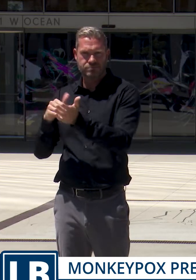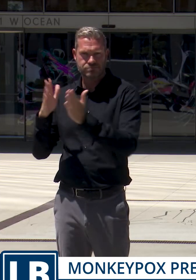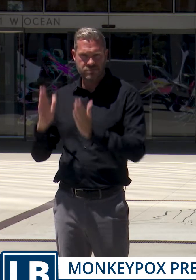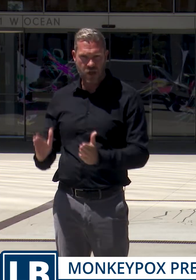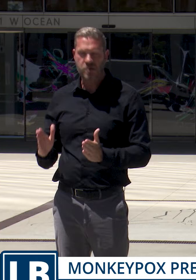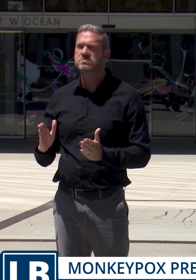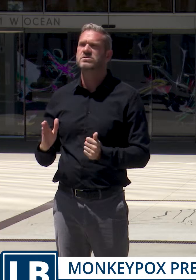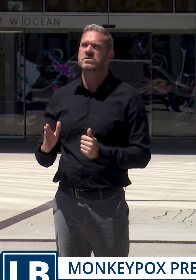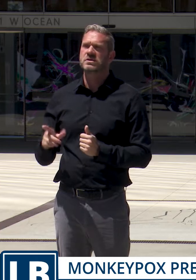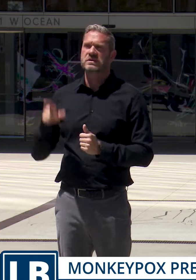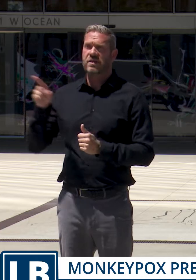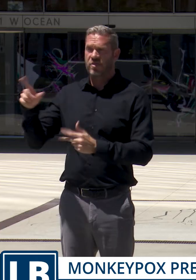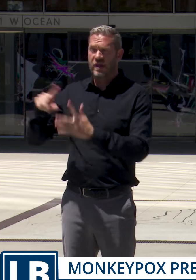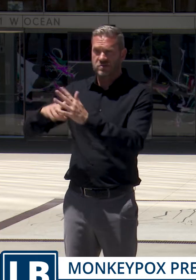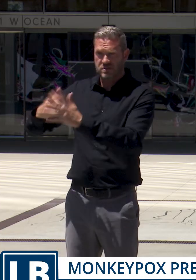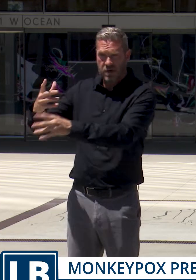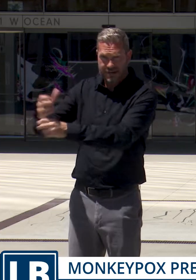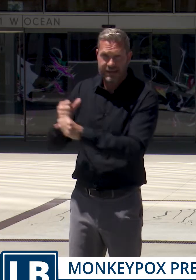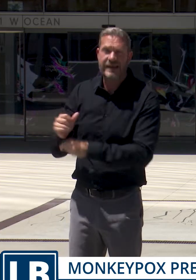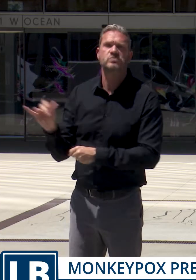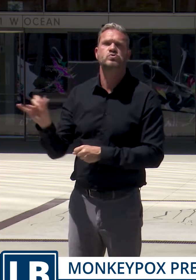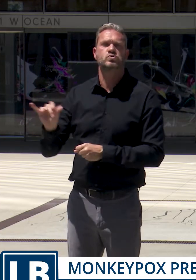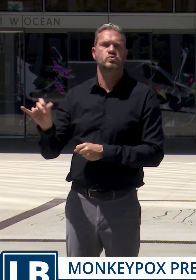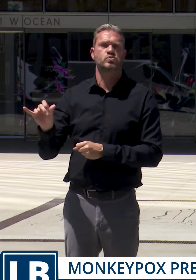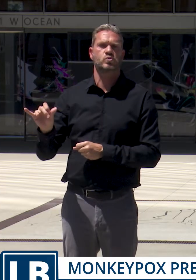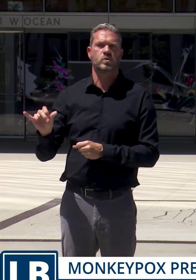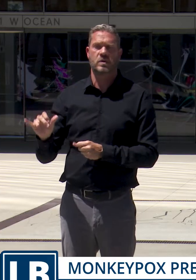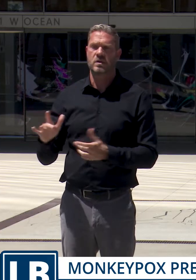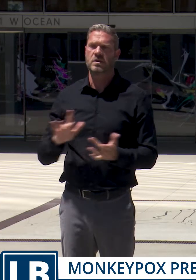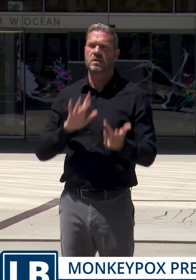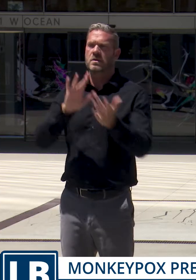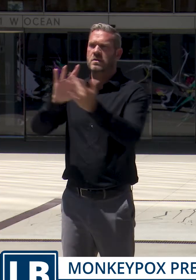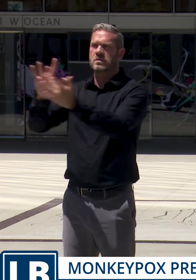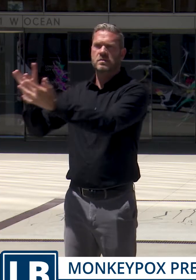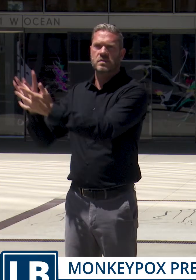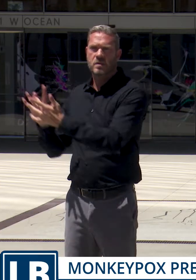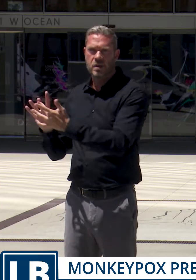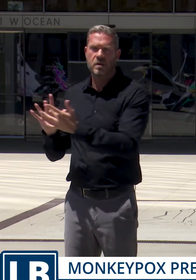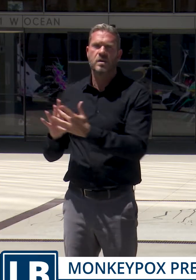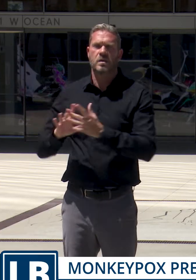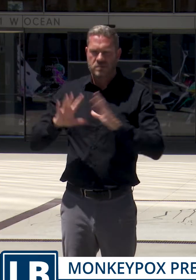they are starting to vaccinate outreach efforts include actively engaging with our trusted lbg